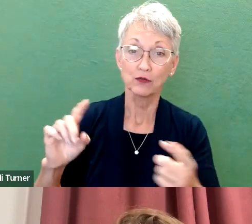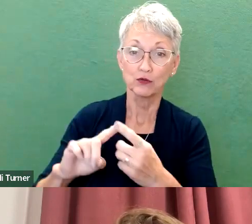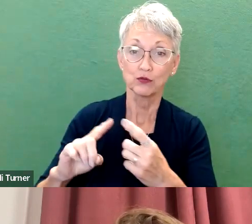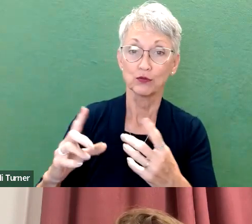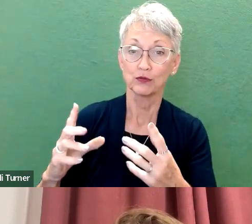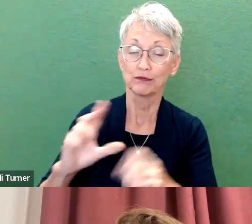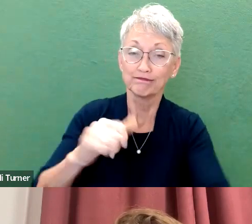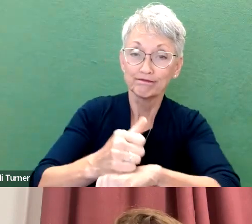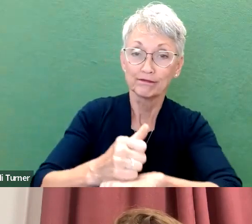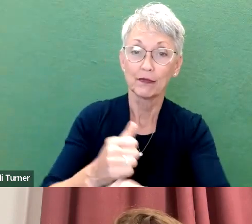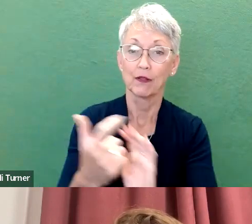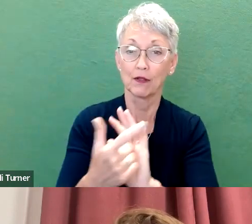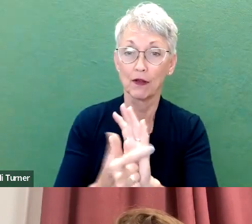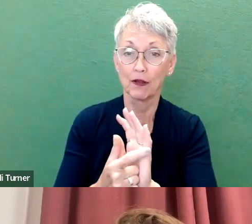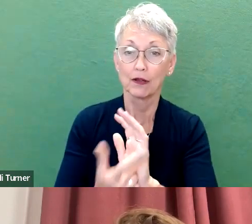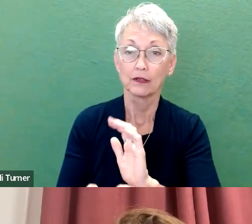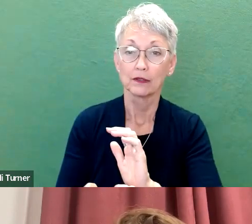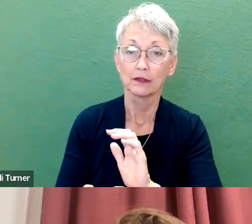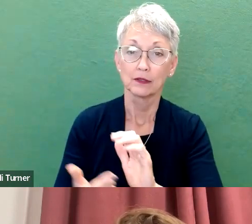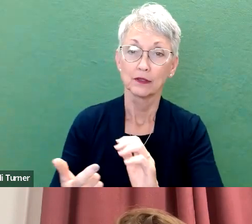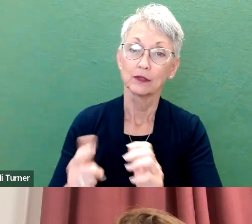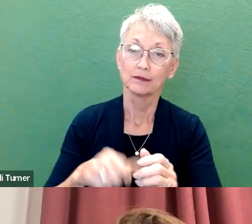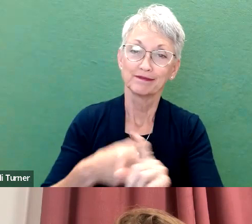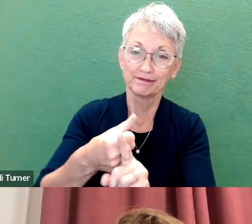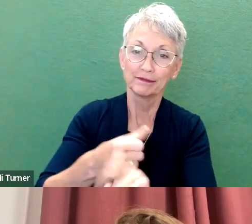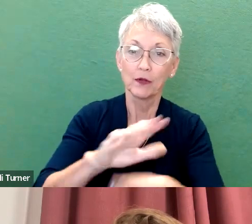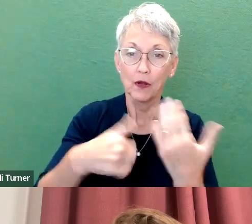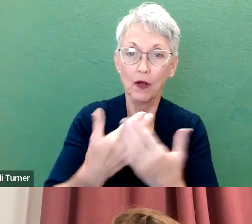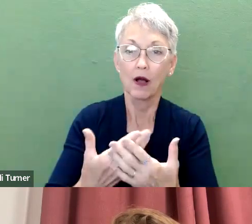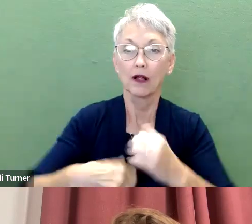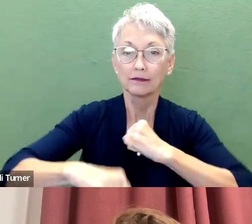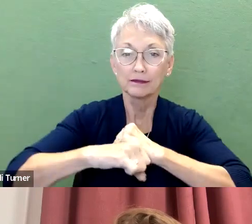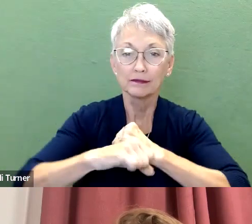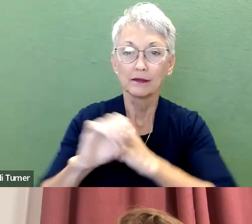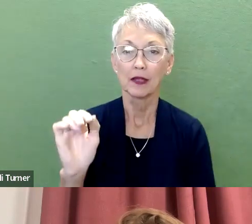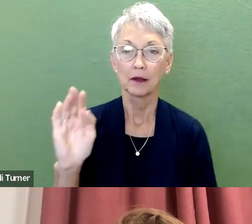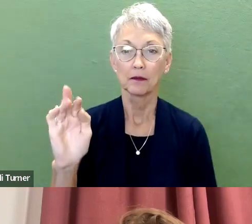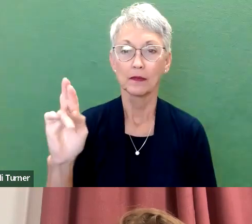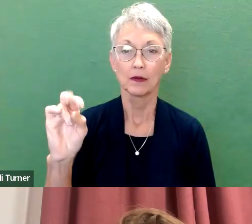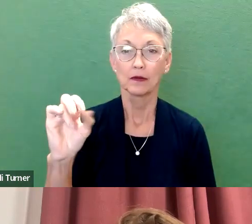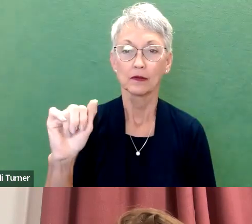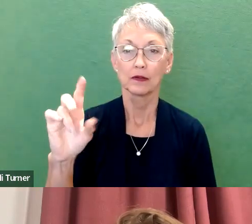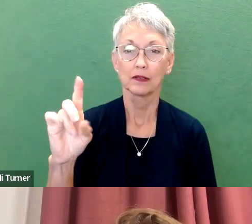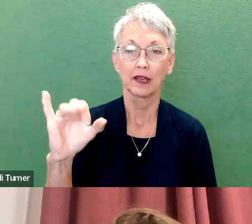them? >> Randi Turner: Yes, that's a great idea.